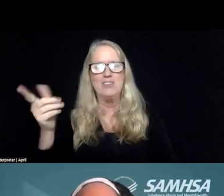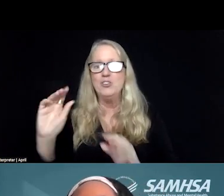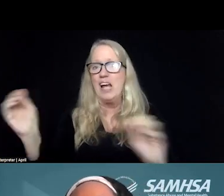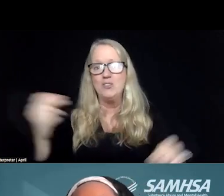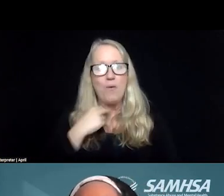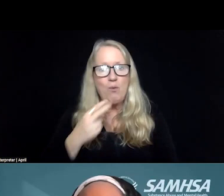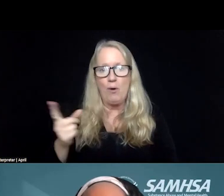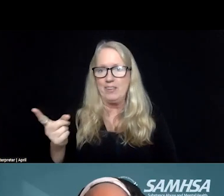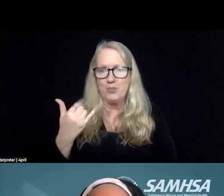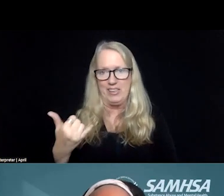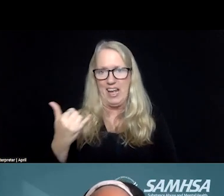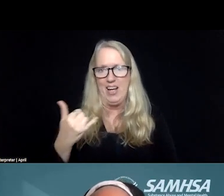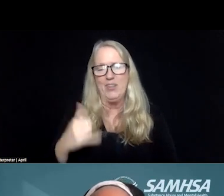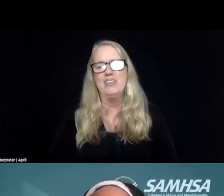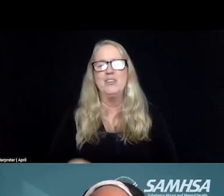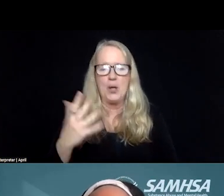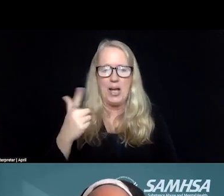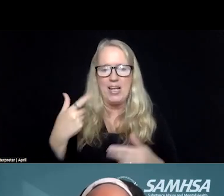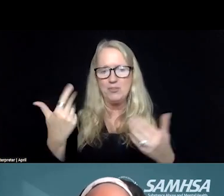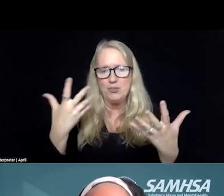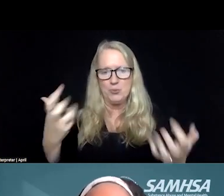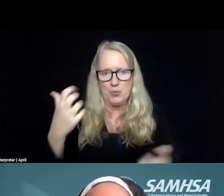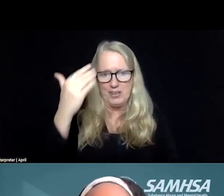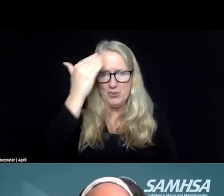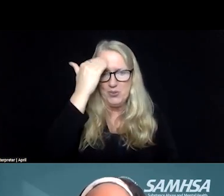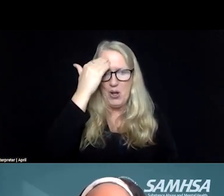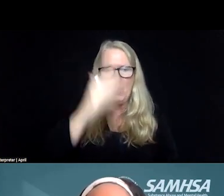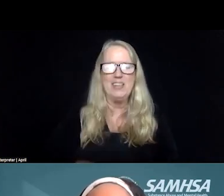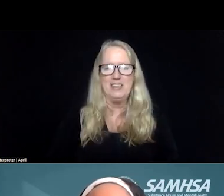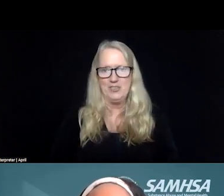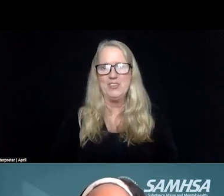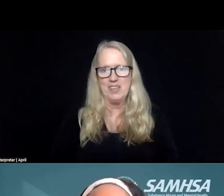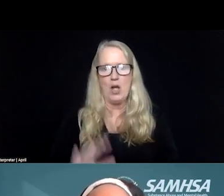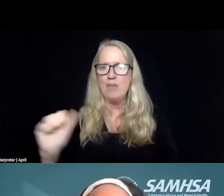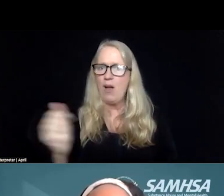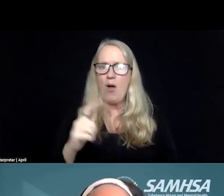I WANT TO ACKNOWLEDGE THAT ALL OF HER WORK AND DEDICATION